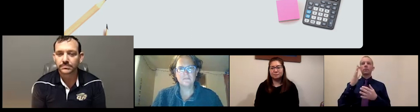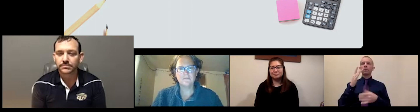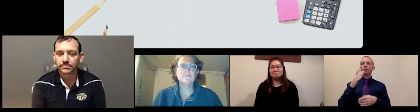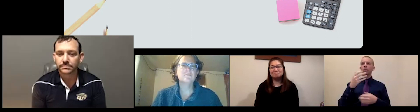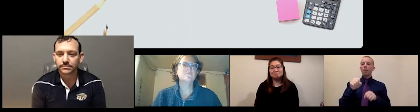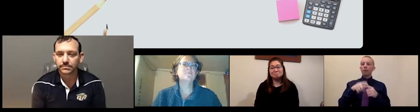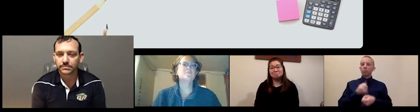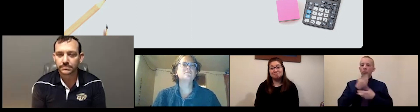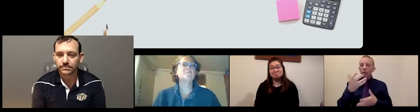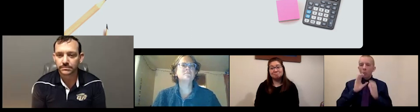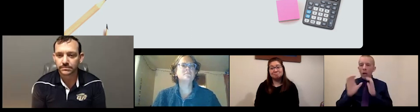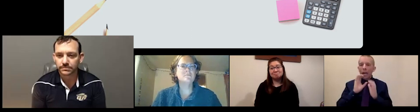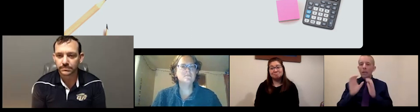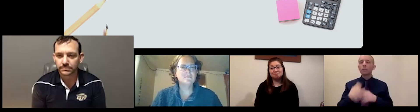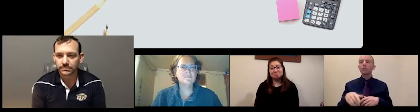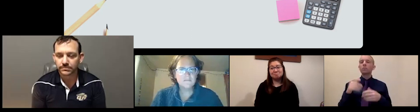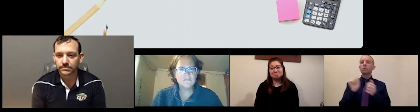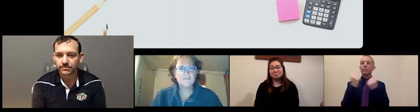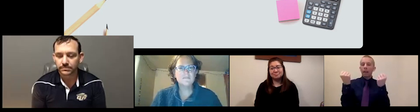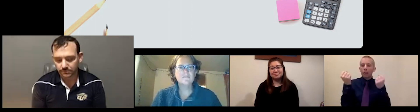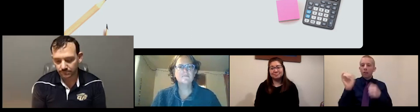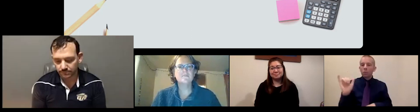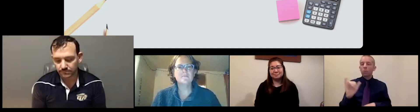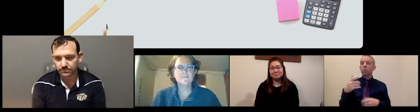and the ability to express yourself in communicating with ASL.